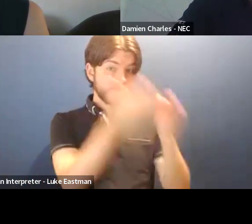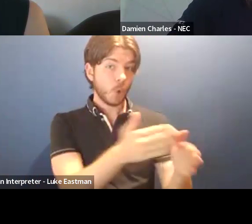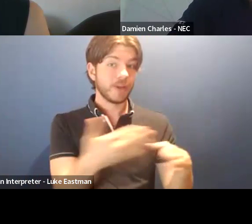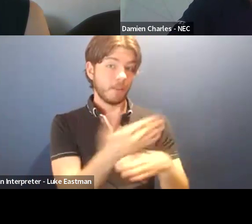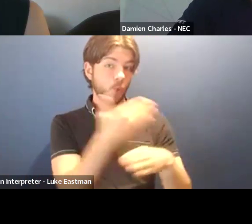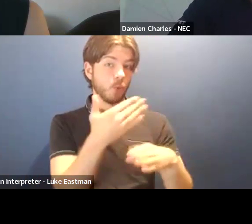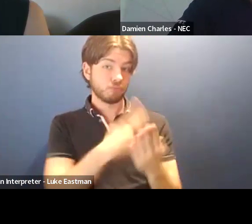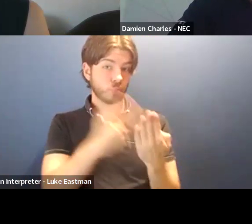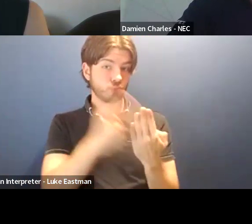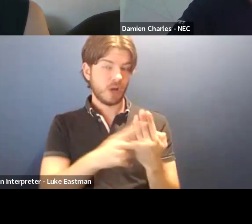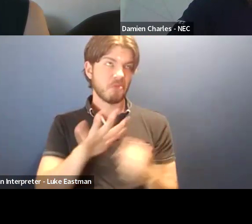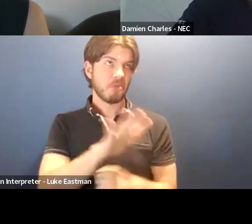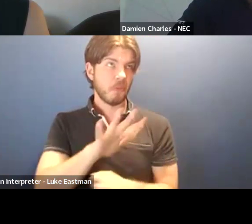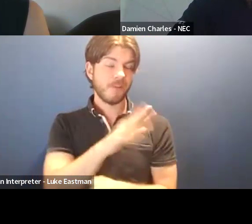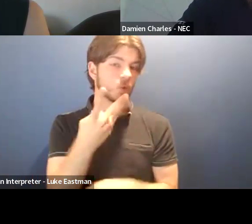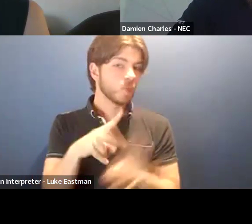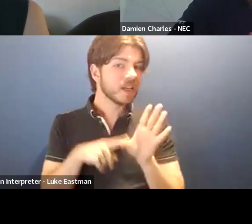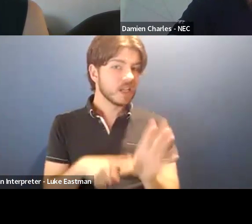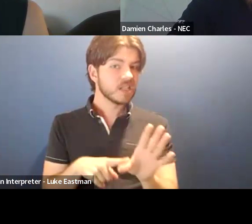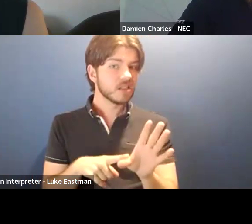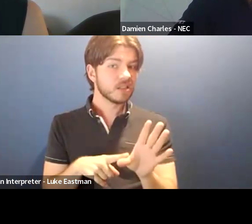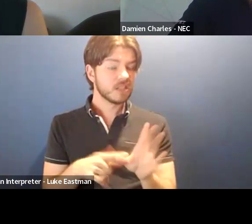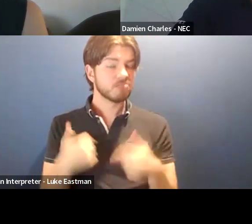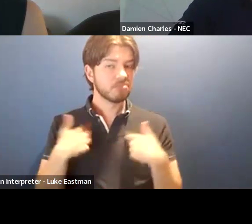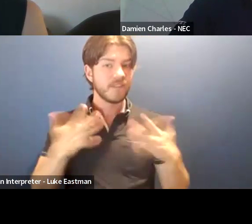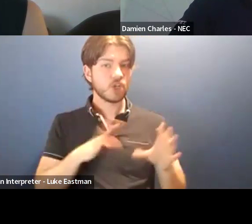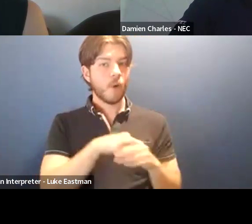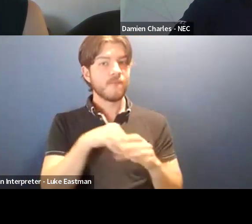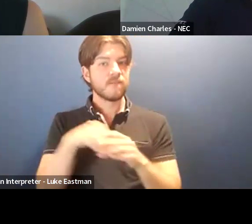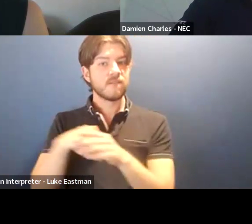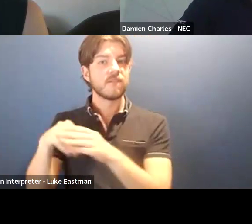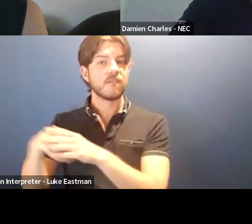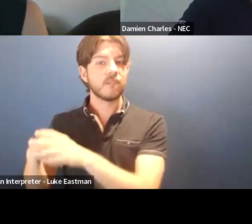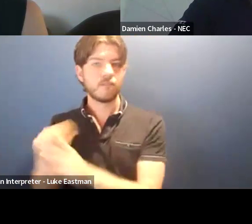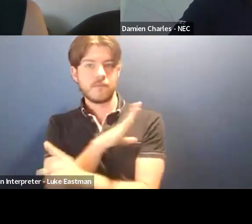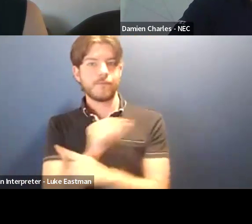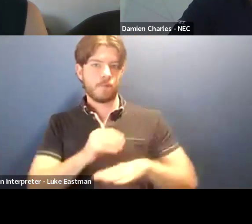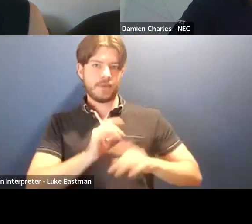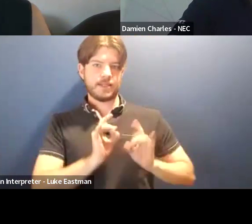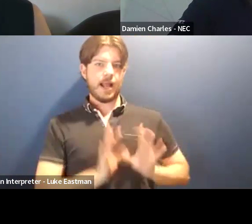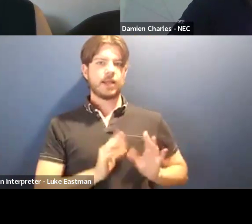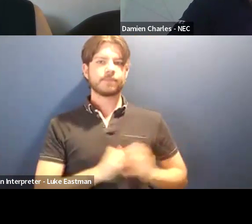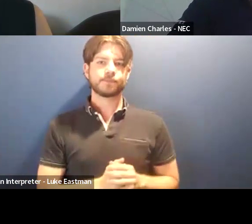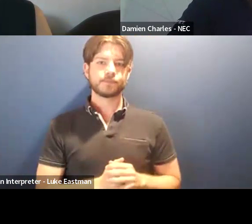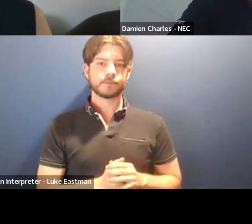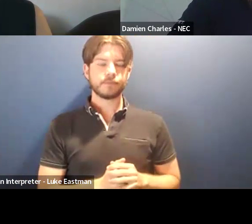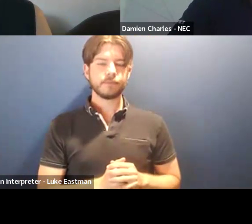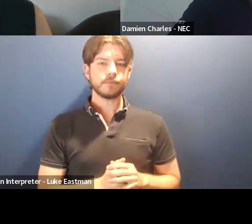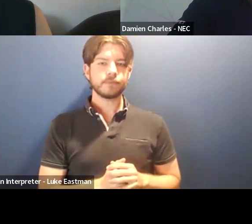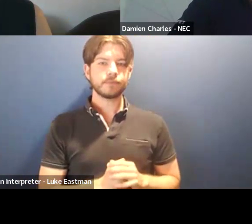for about 20 years. Now that I've been involved in and and since our inception